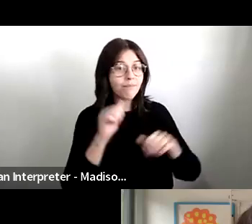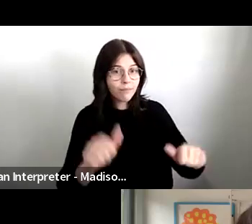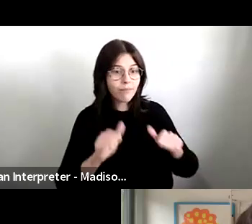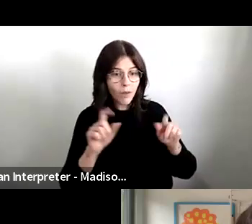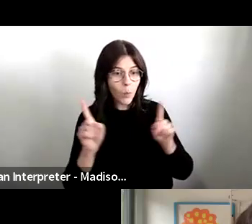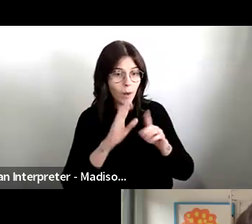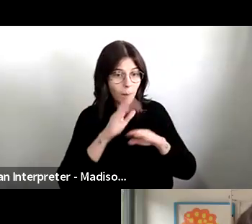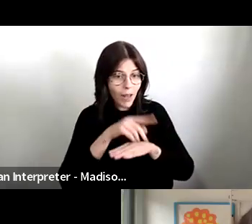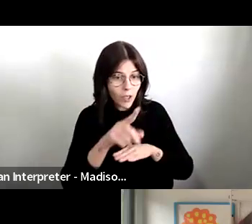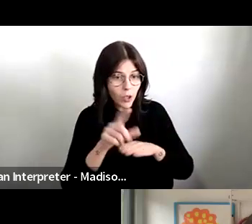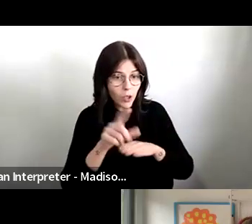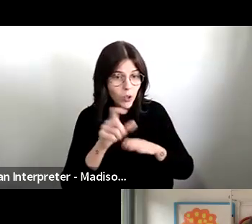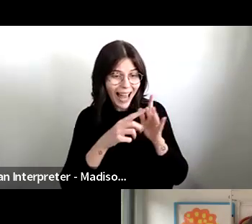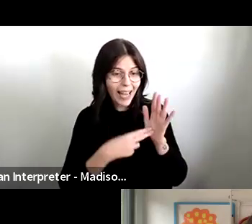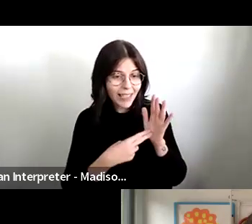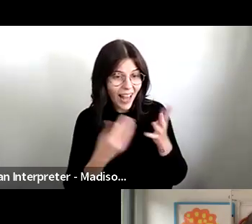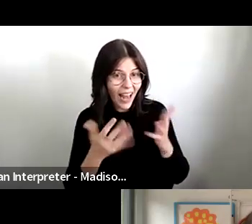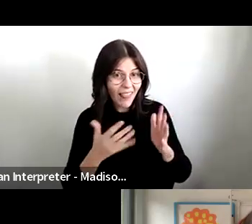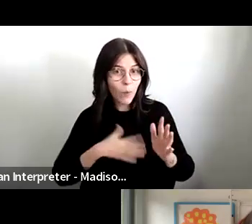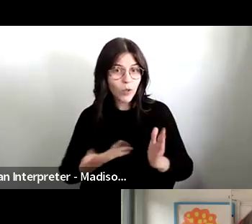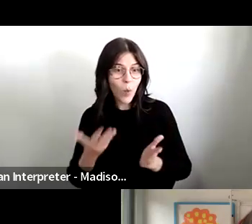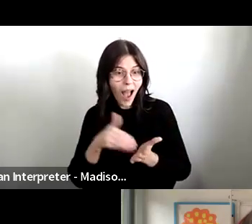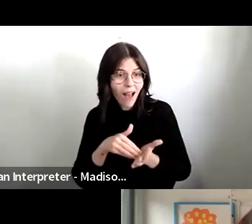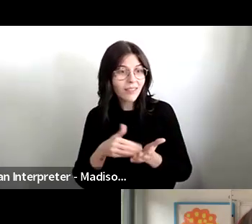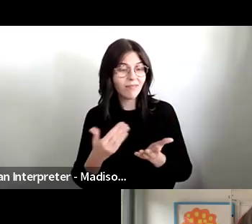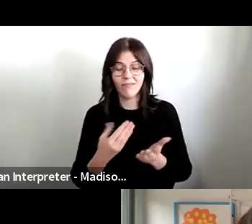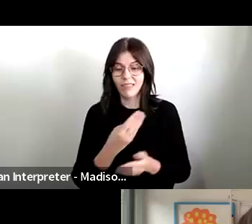else you would like to add about someone worried about applying?